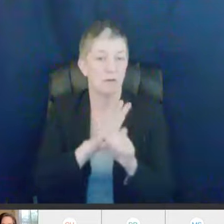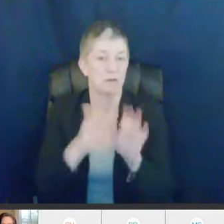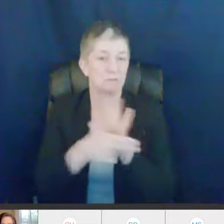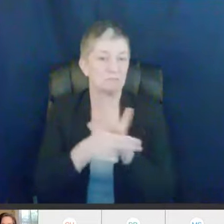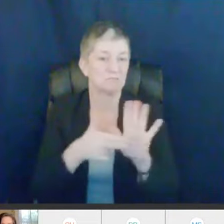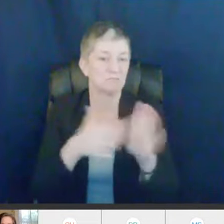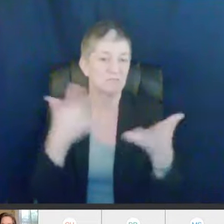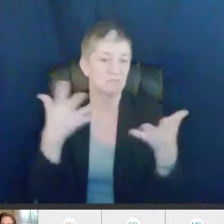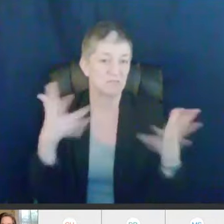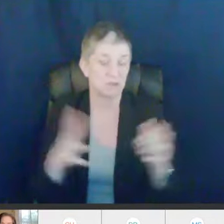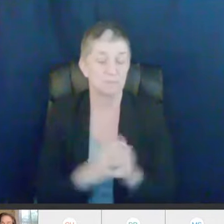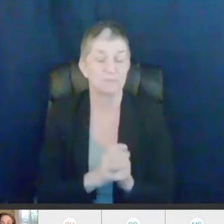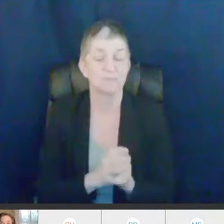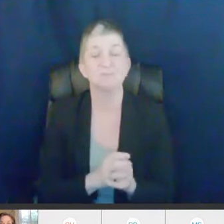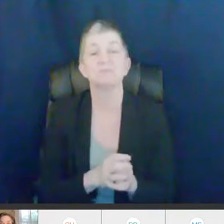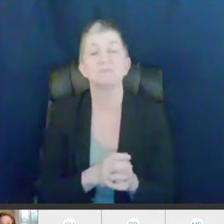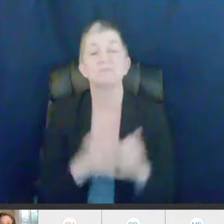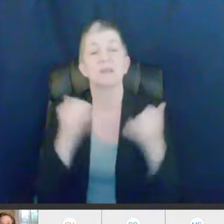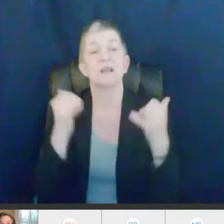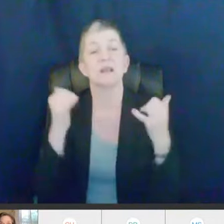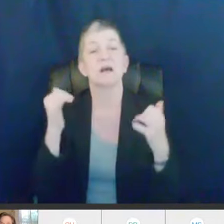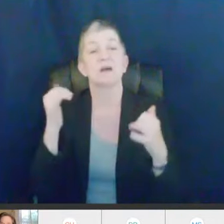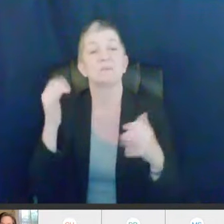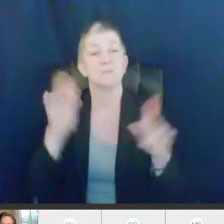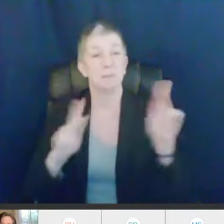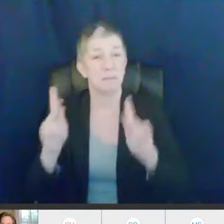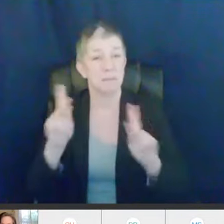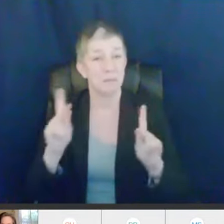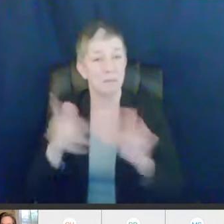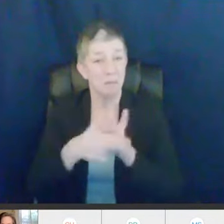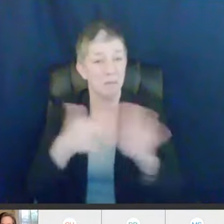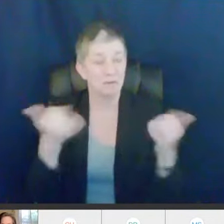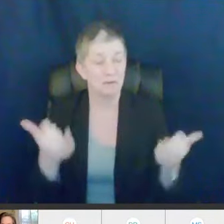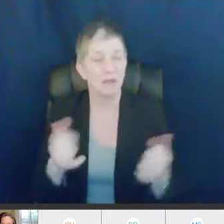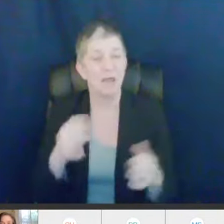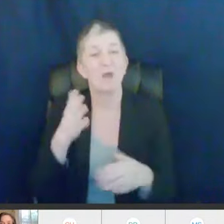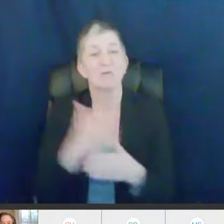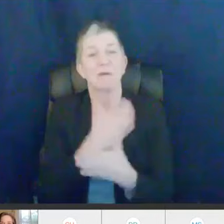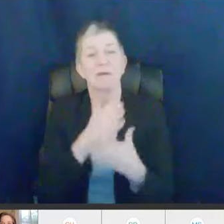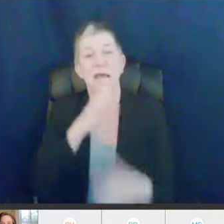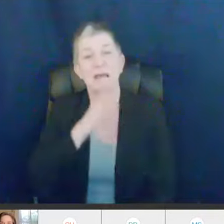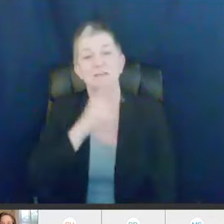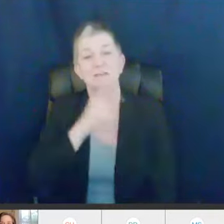range in age from 2 years old to 95 years old and as always you can check